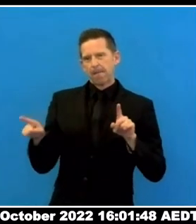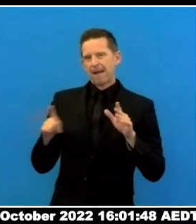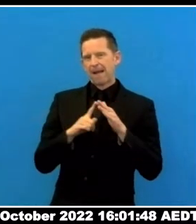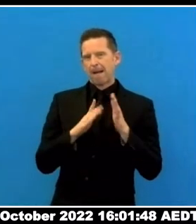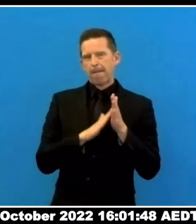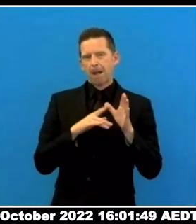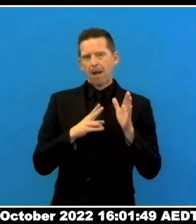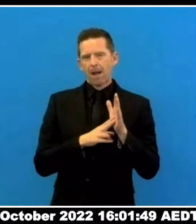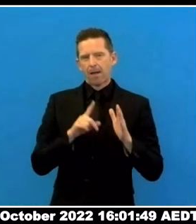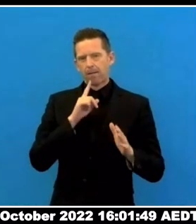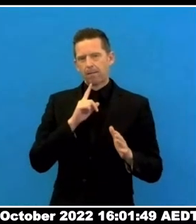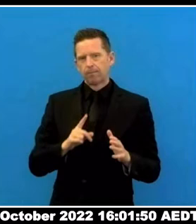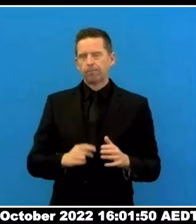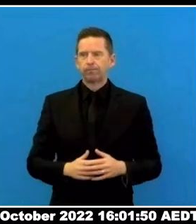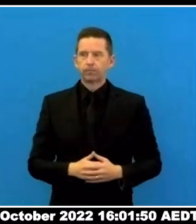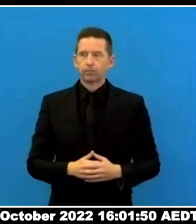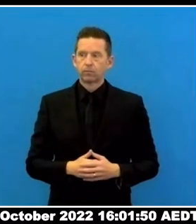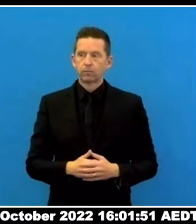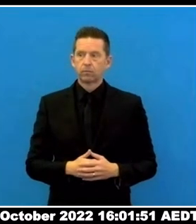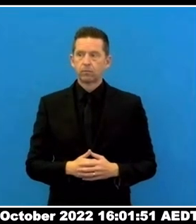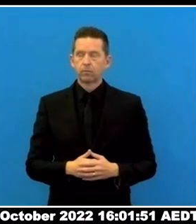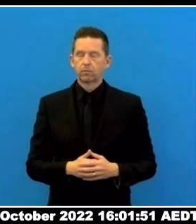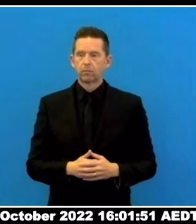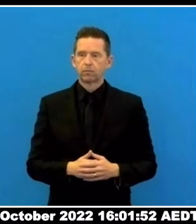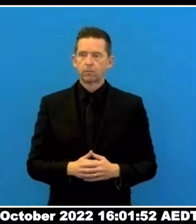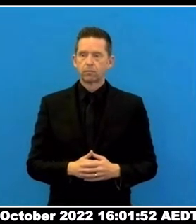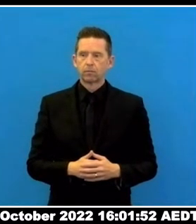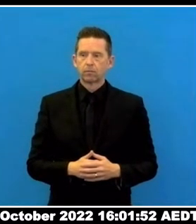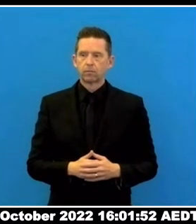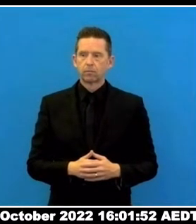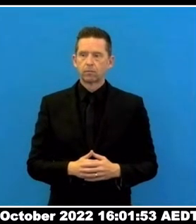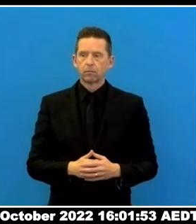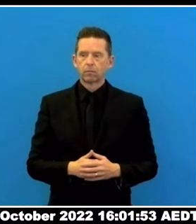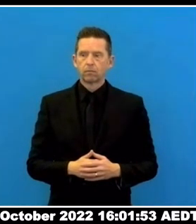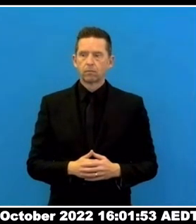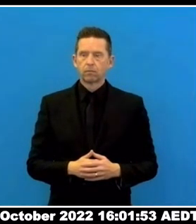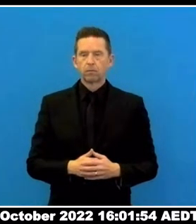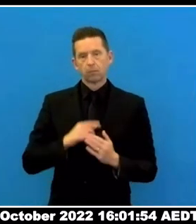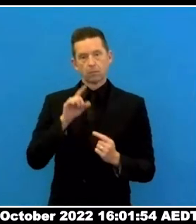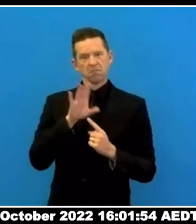when it's important that when the person goes to one service,